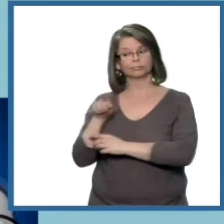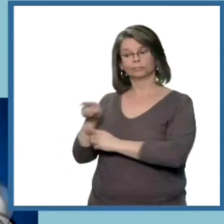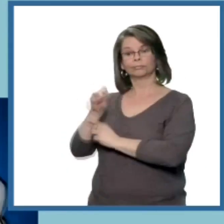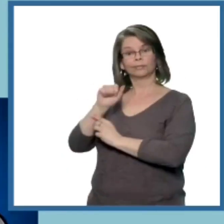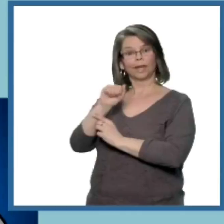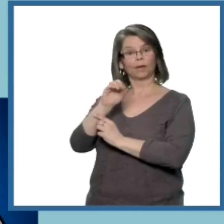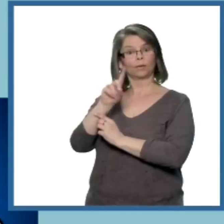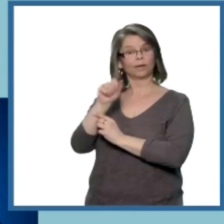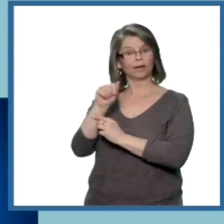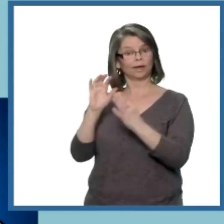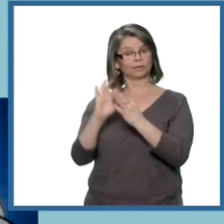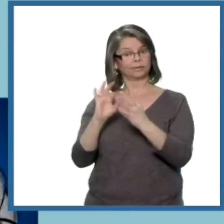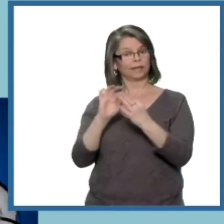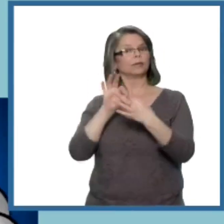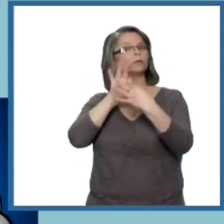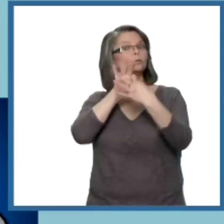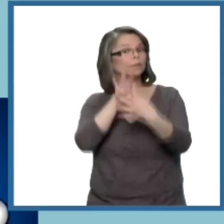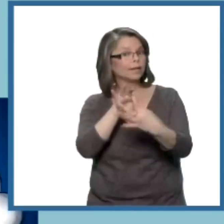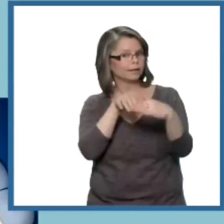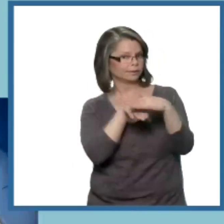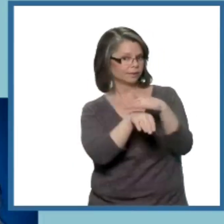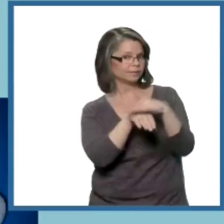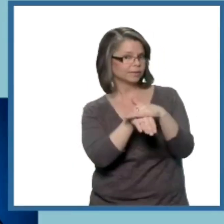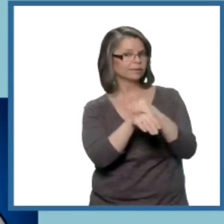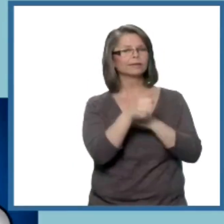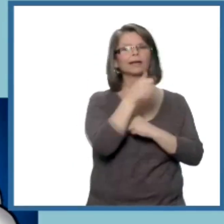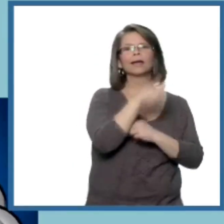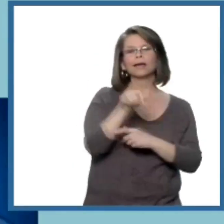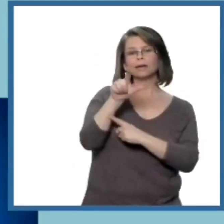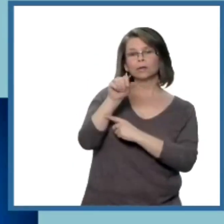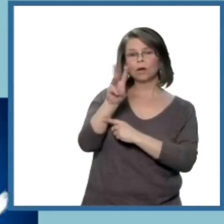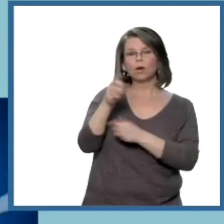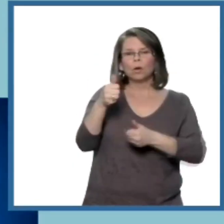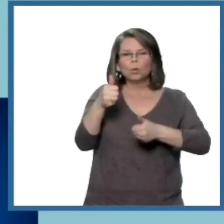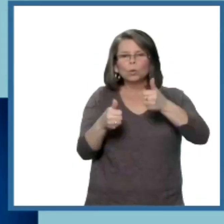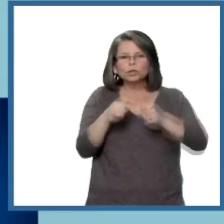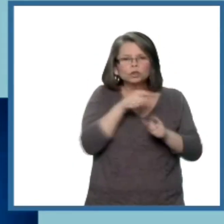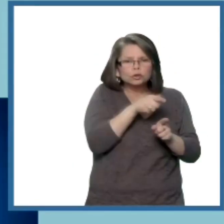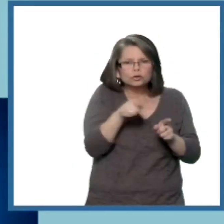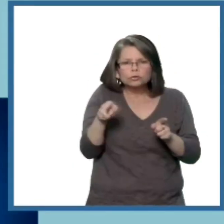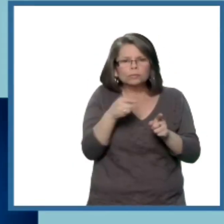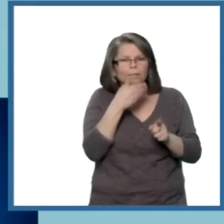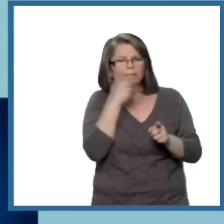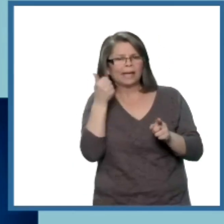In fact, the AODA states that if there's a conflict between it and any other Act or regulation,